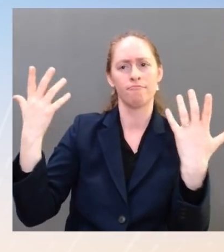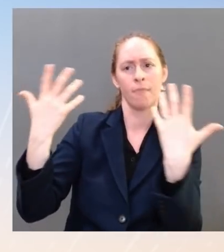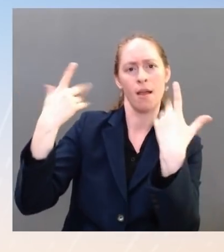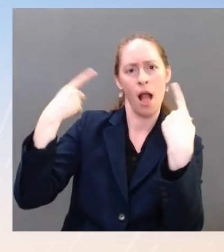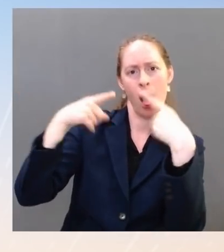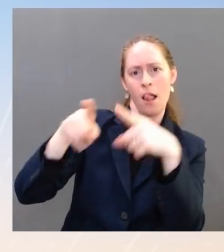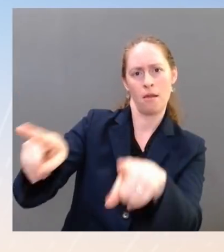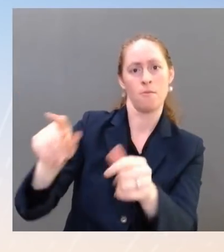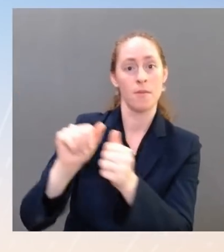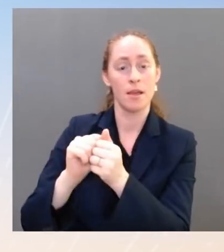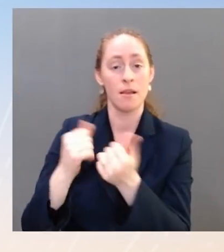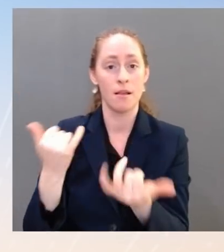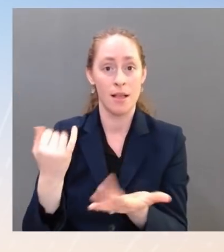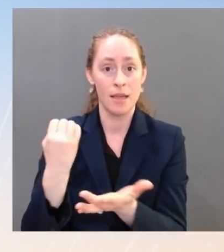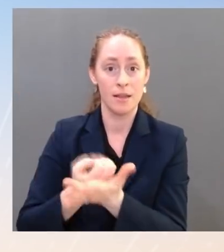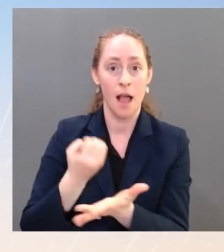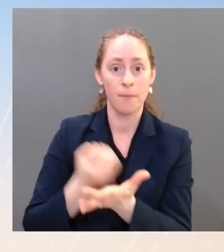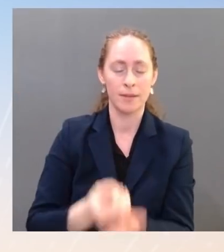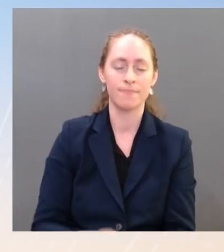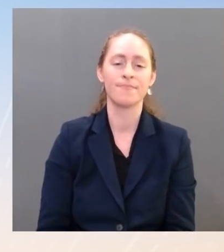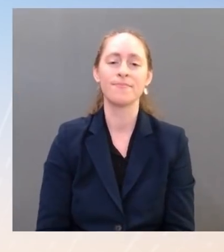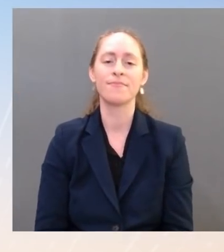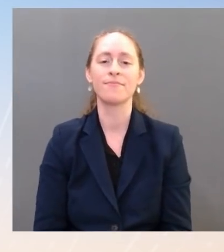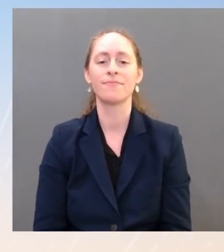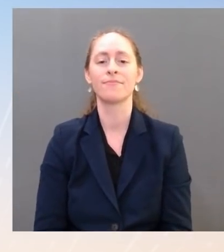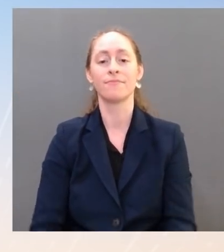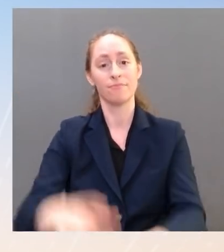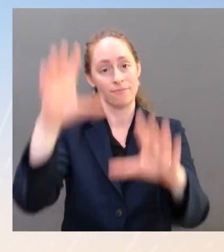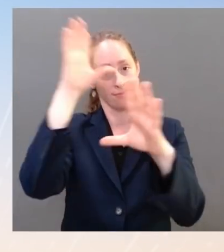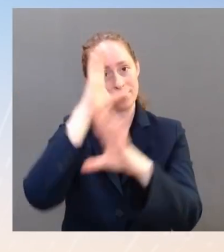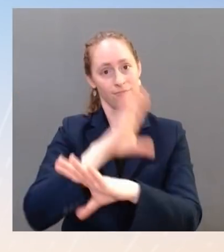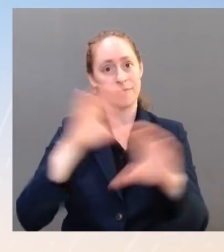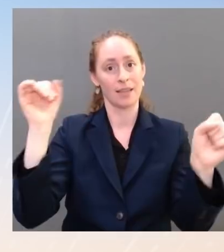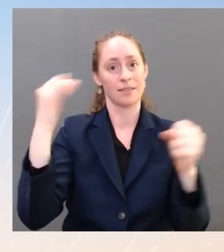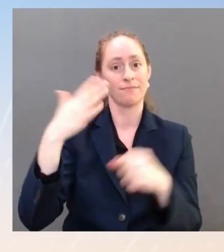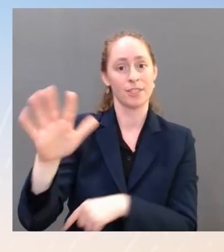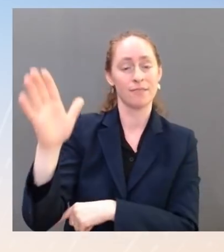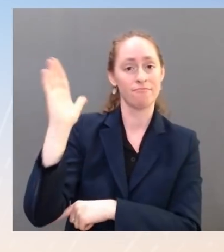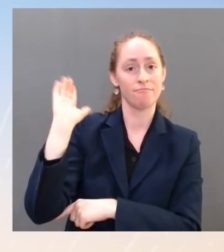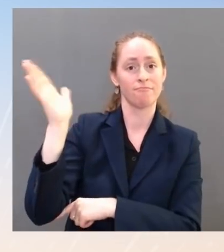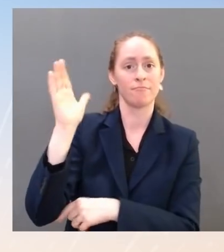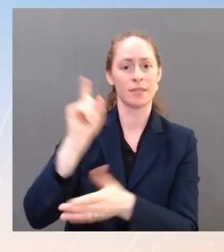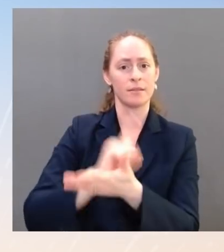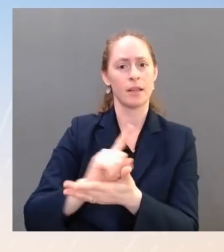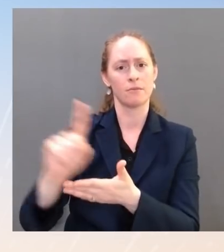The president's top priority is fighting inflation and lowering costs for American families.